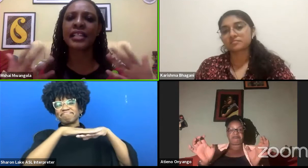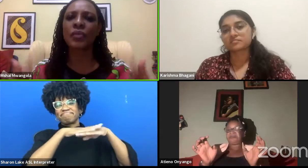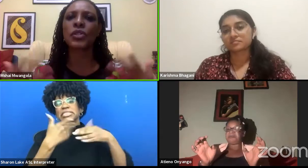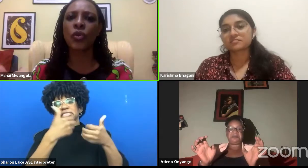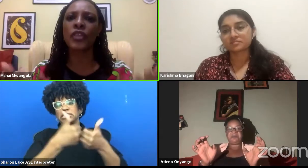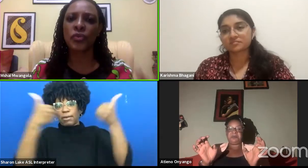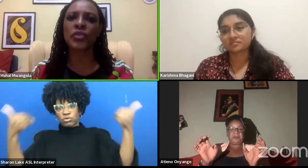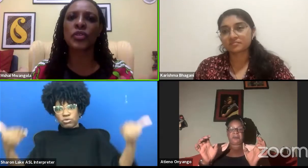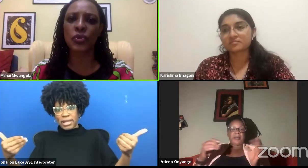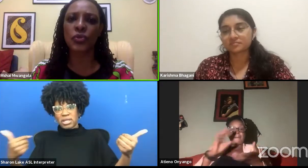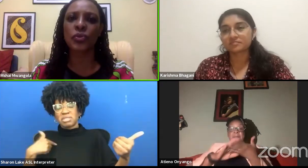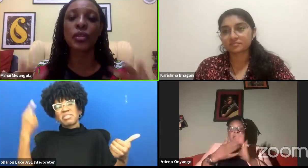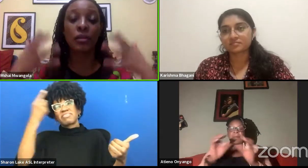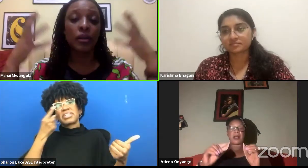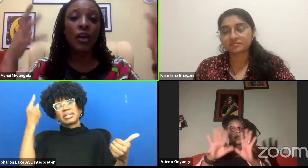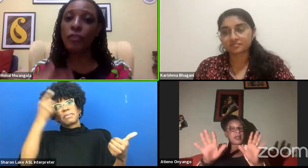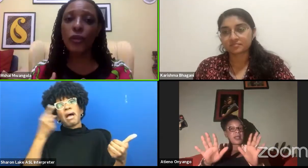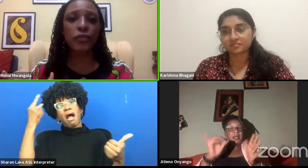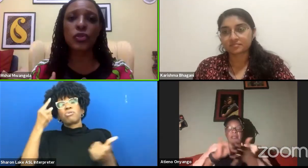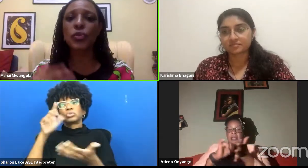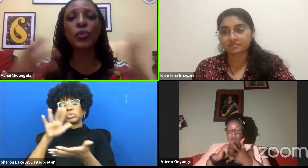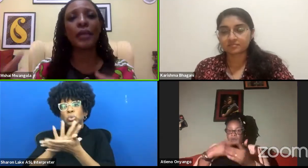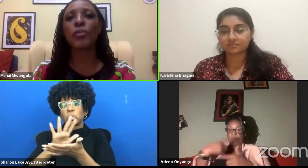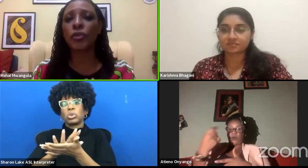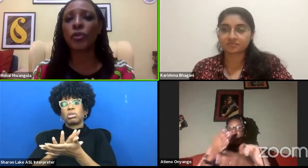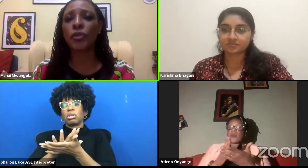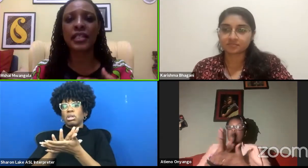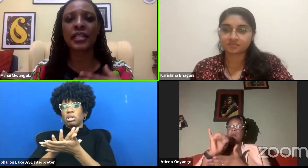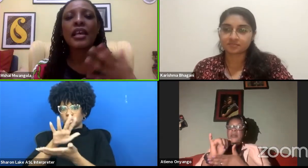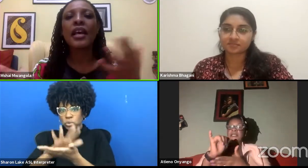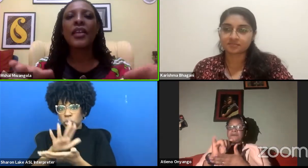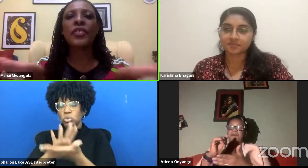as I was going through the schools, both through school and both through practice,